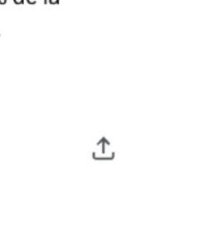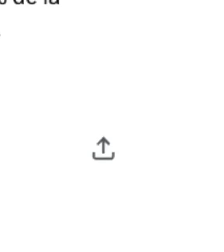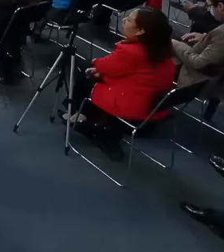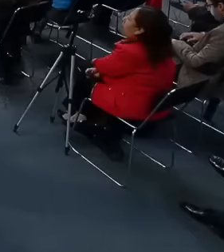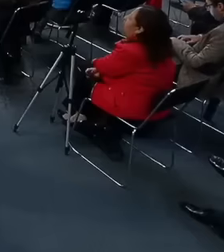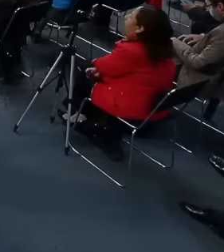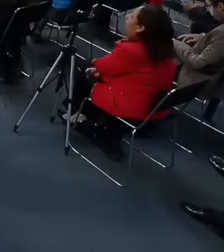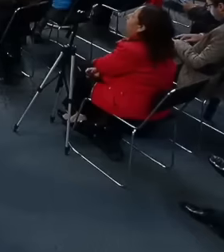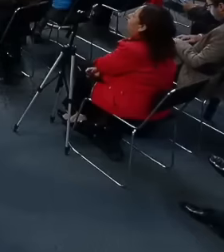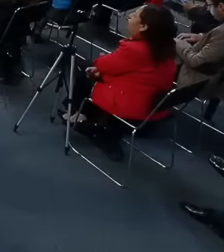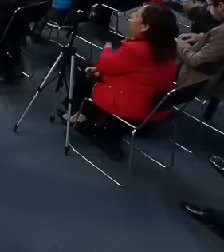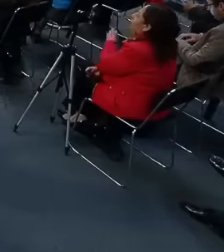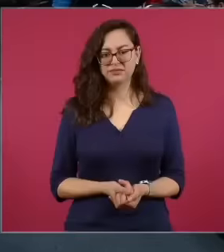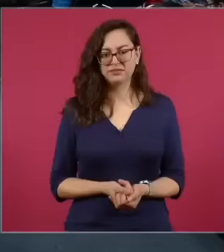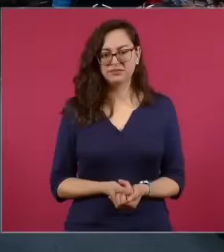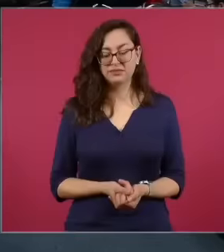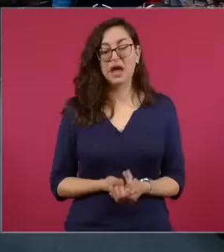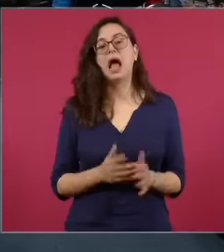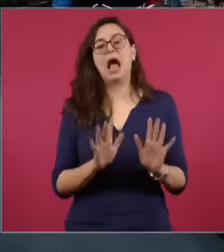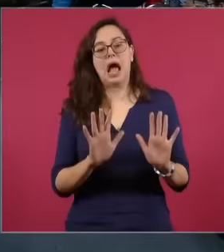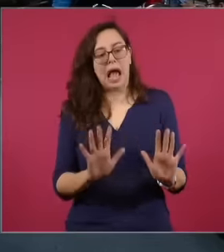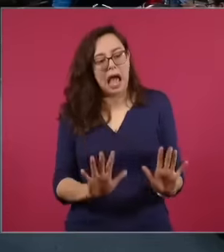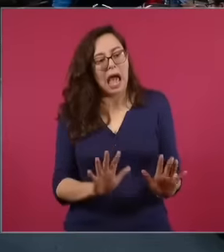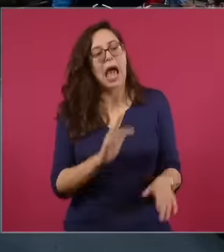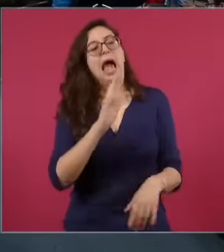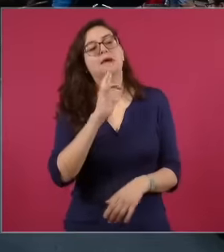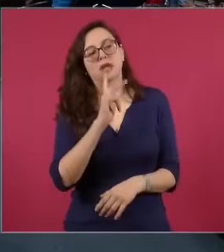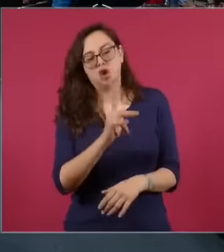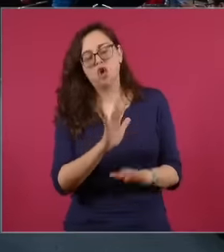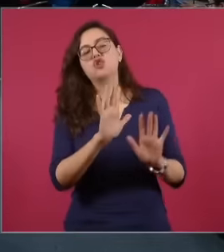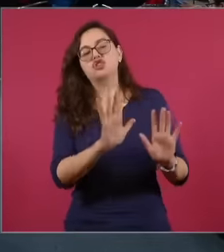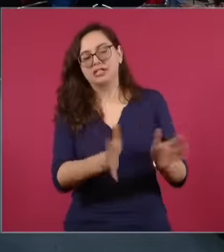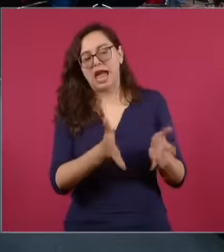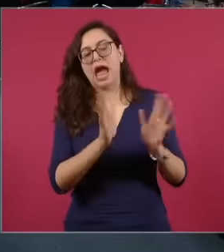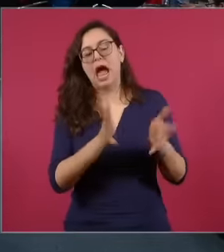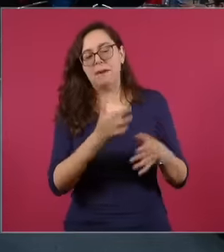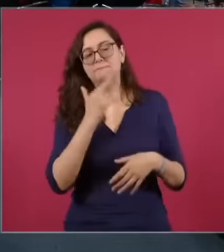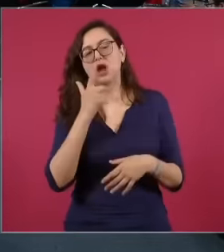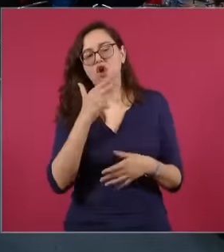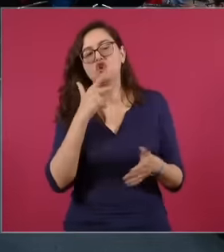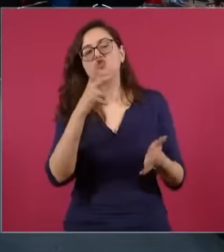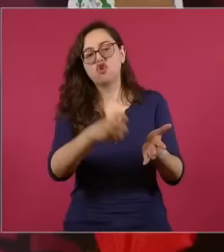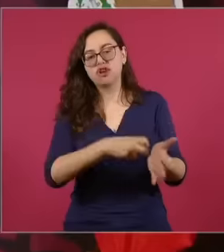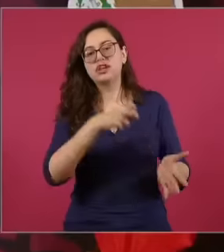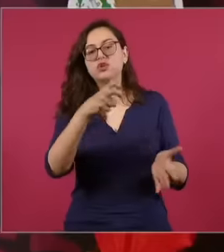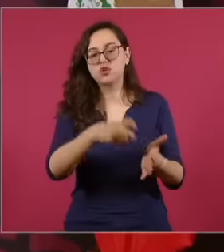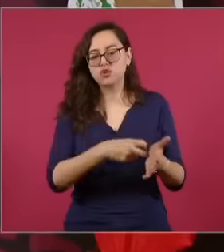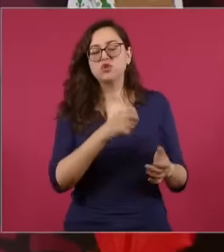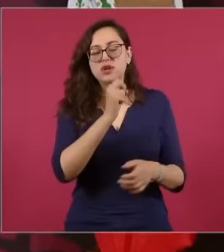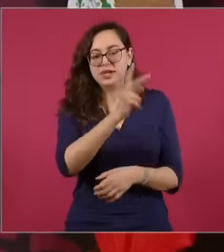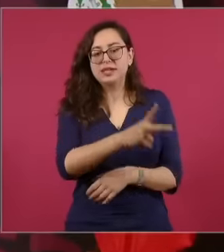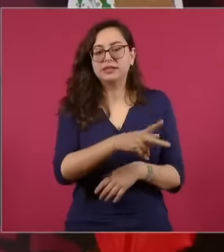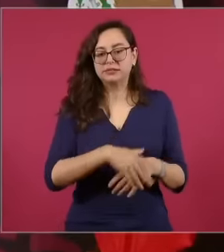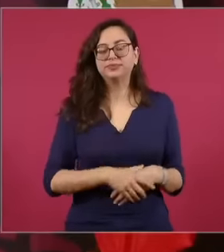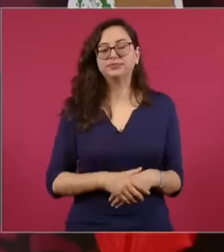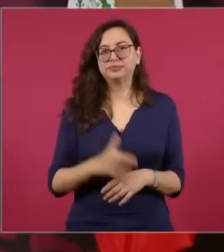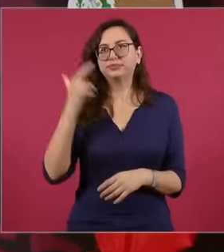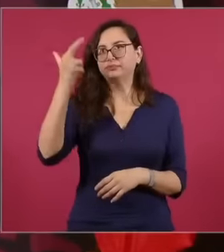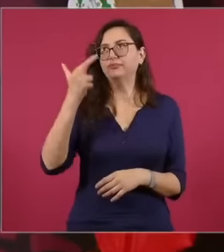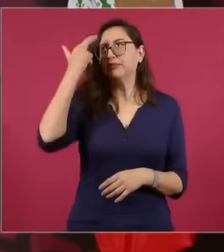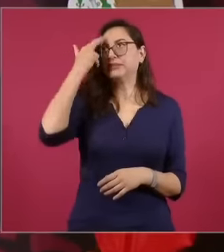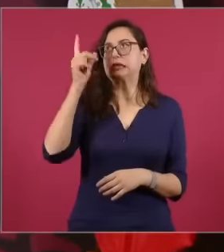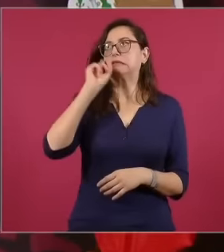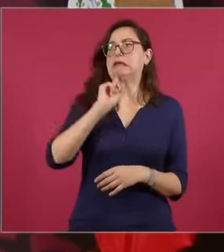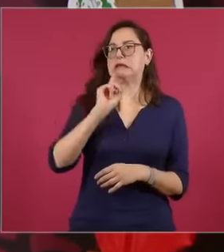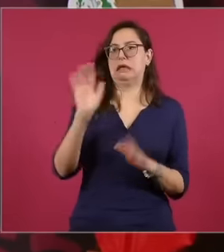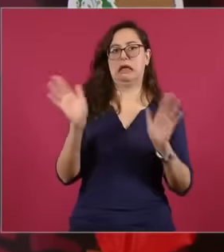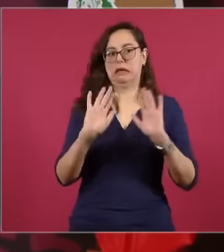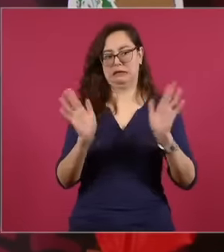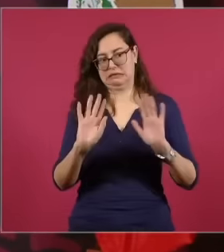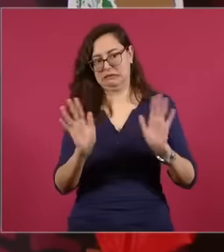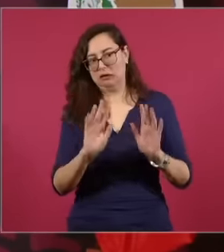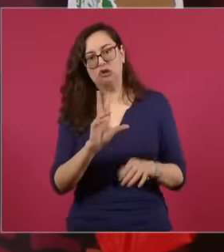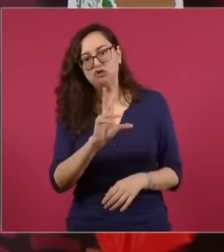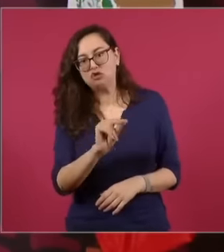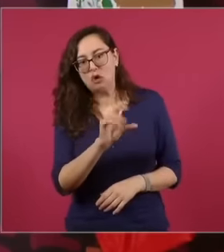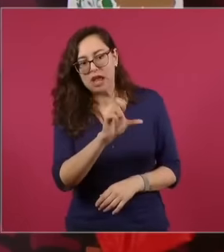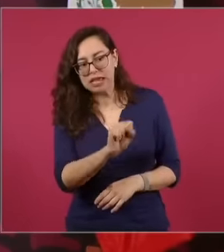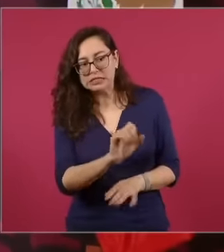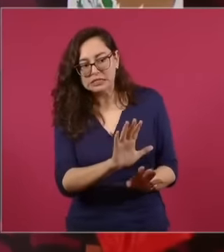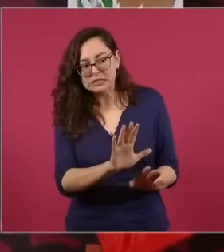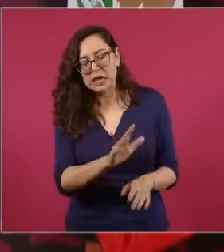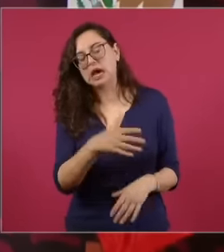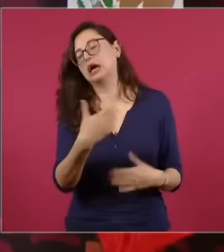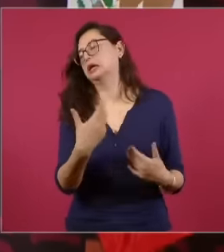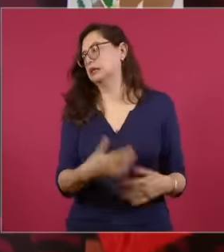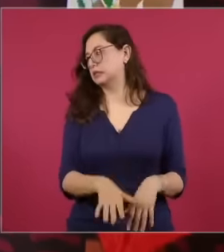it's already improving, it's improving because this monarchy thing was more distant,